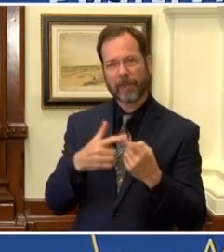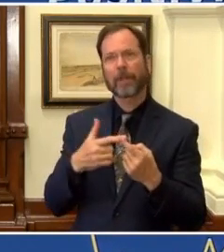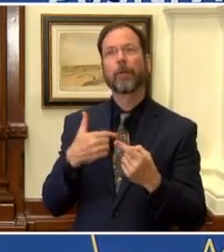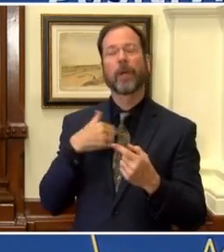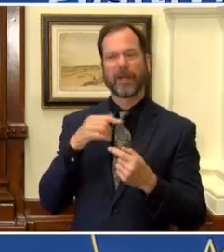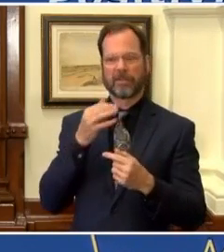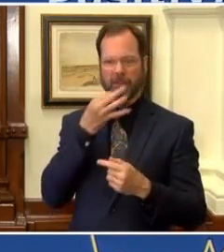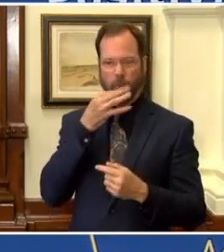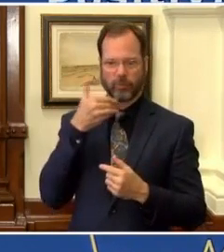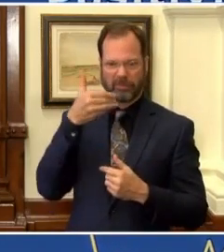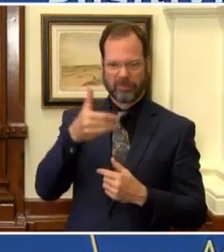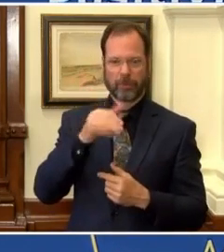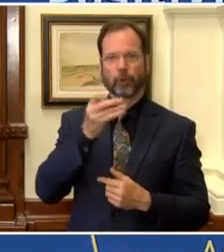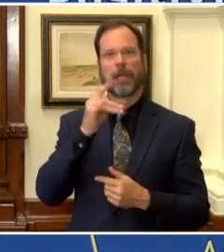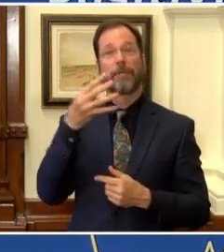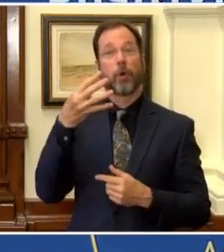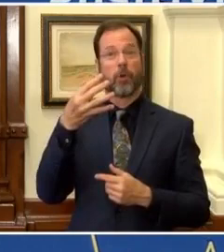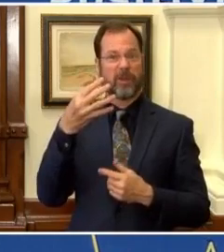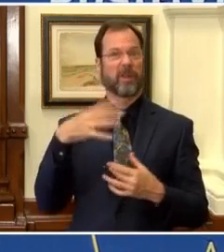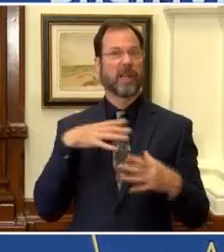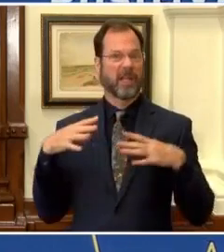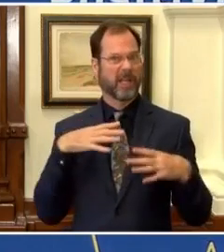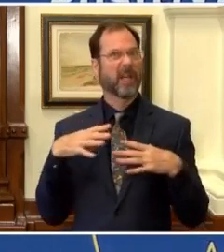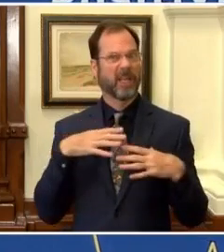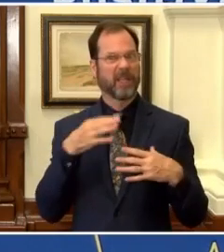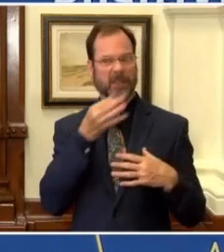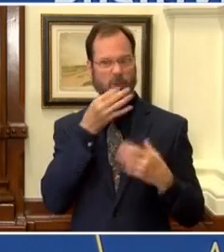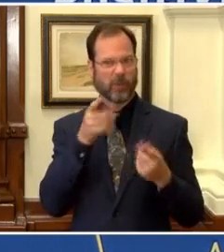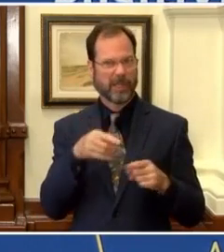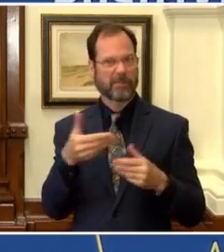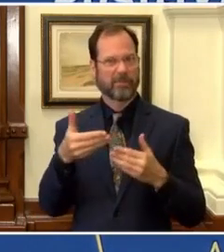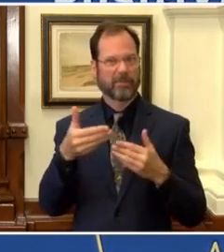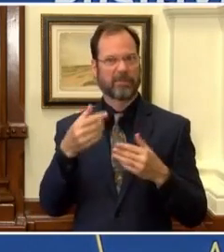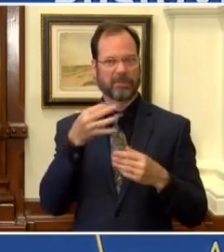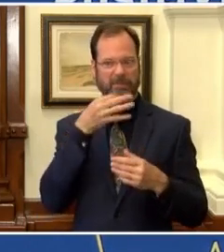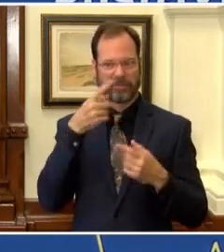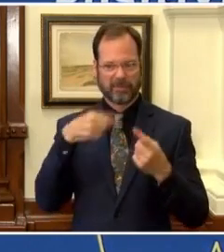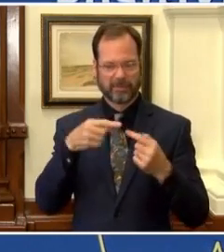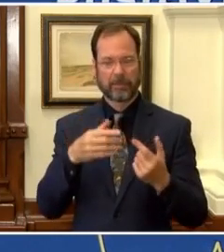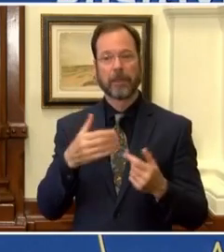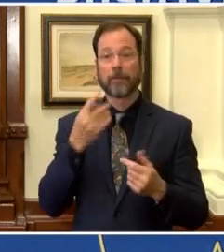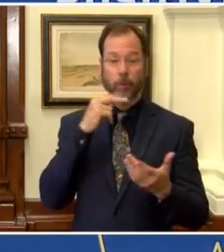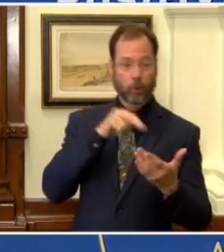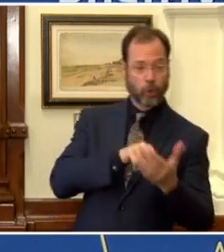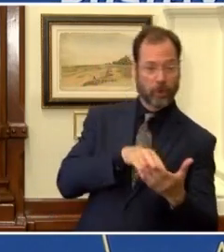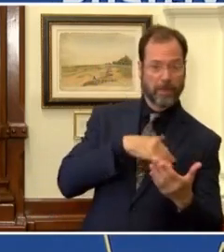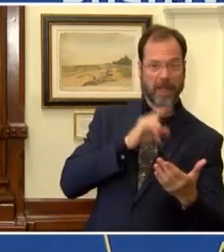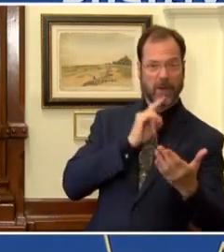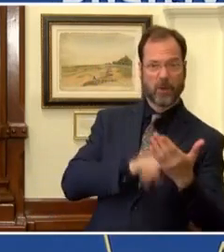THINGS. LOME TRY TO ANSWER AT LEAST TWO OF THE RUSSIANS I HEARD. ONE THING I THINK YOU ARE TALKING ABOUT IS WE HAVE ANOTHER HOLIDAY COMING UP, FOURTH OF